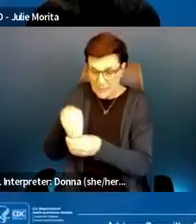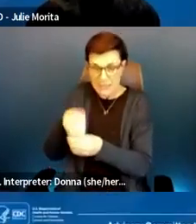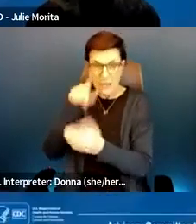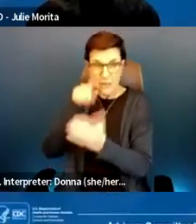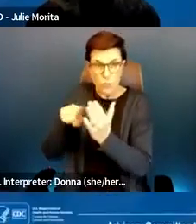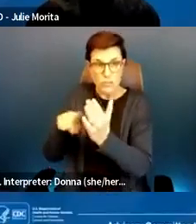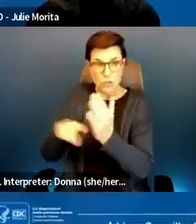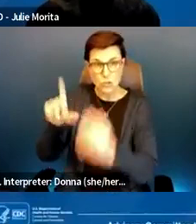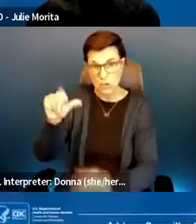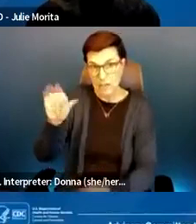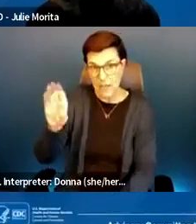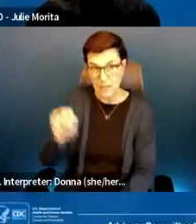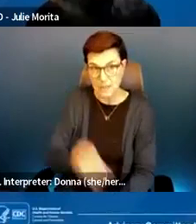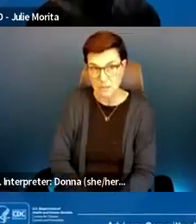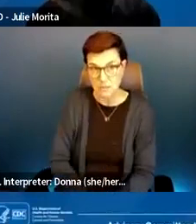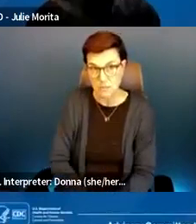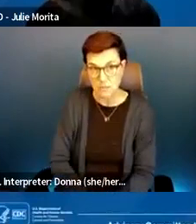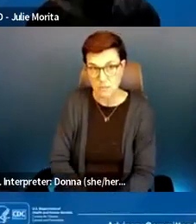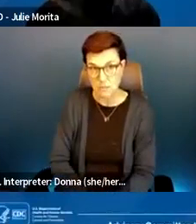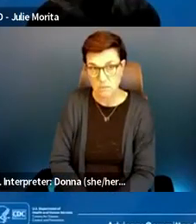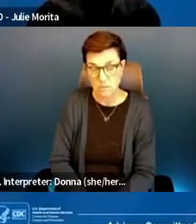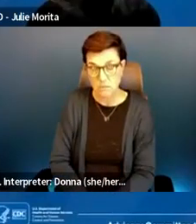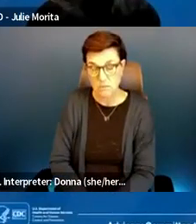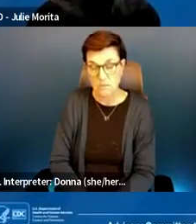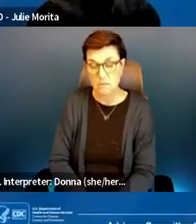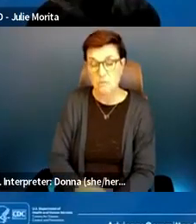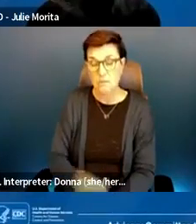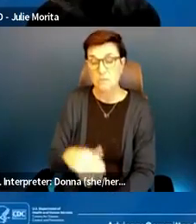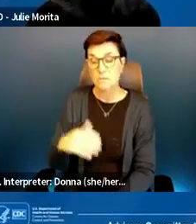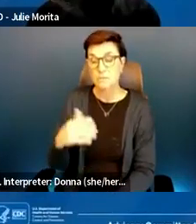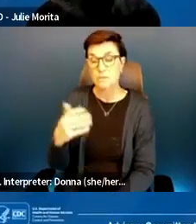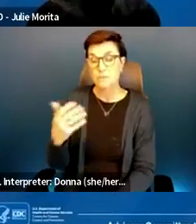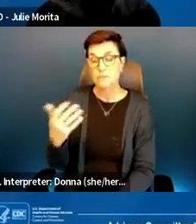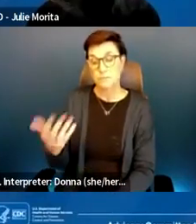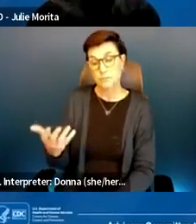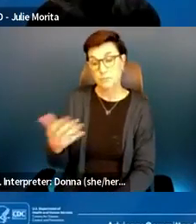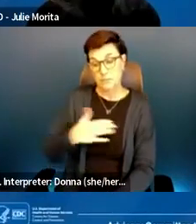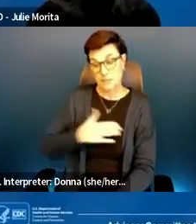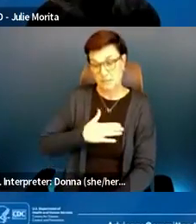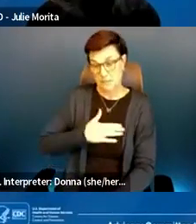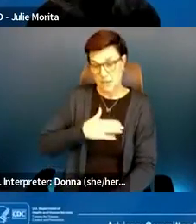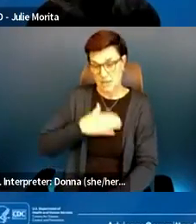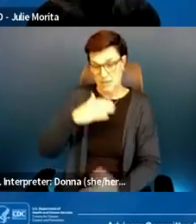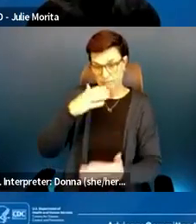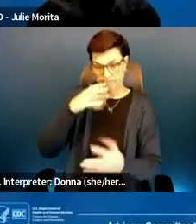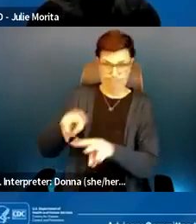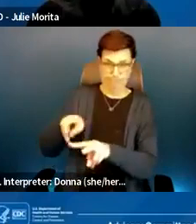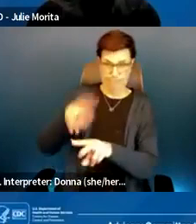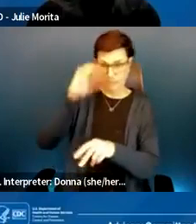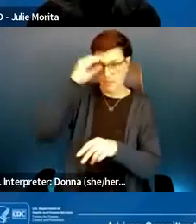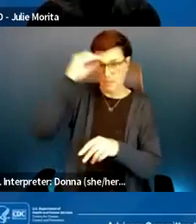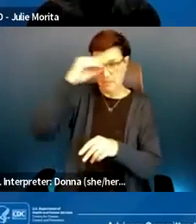And this is, in my opinion, if it remains that way,